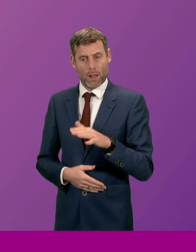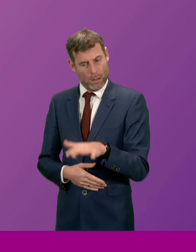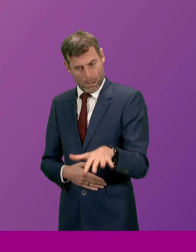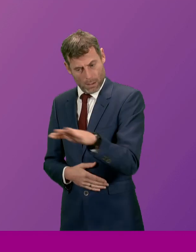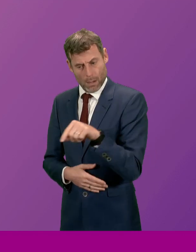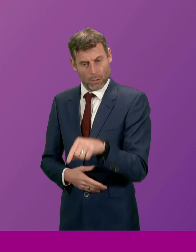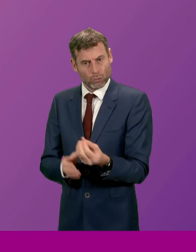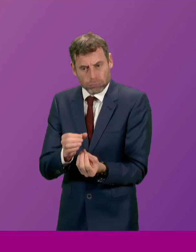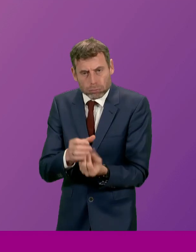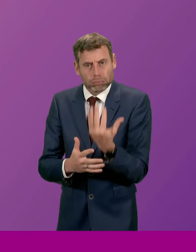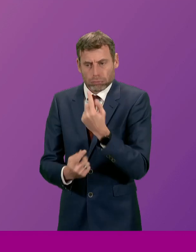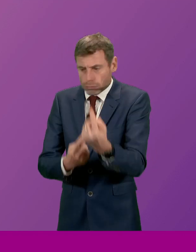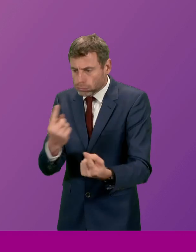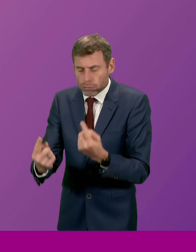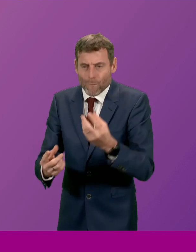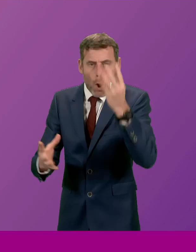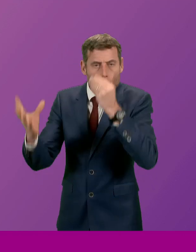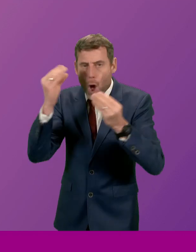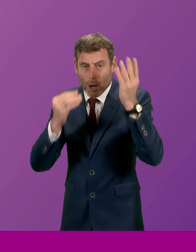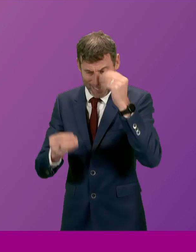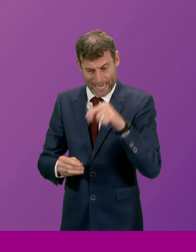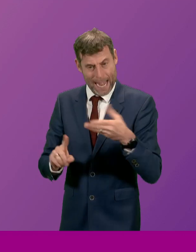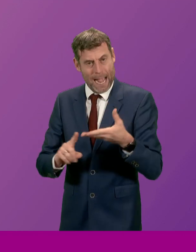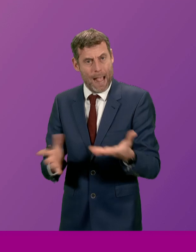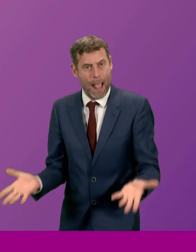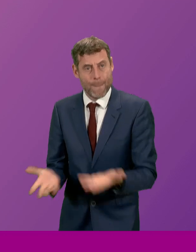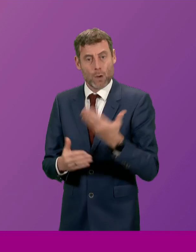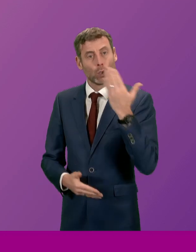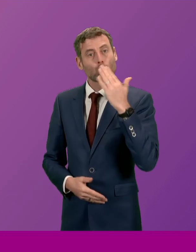person to reach their full potential for learning. The school premises regulations prescribe the